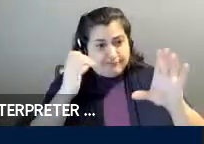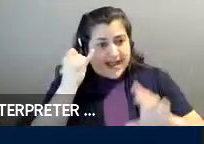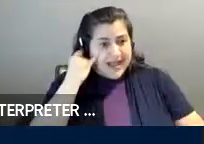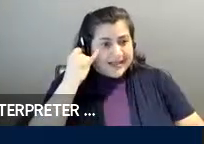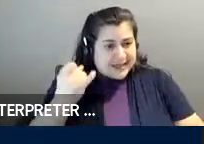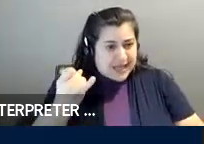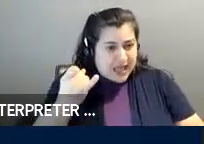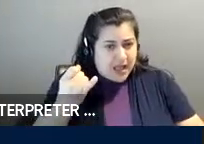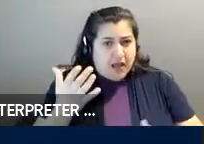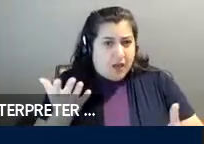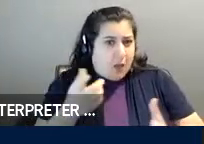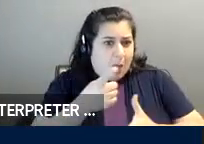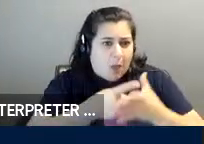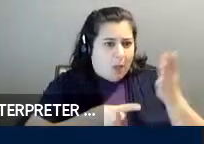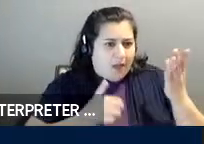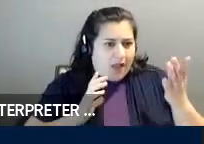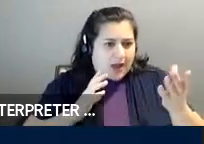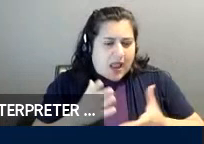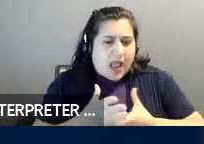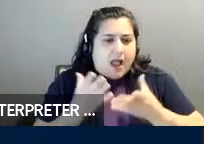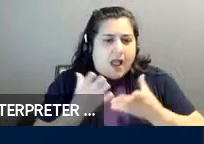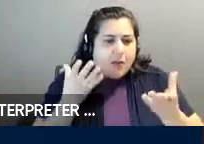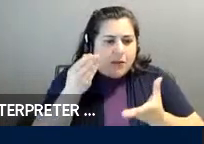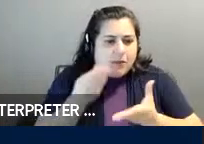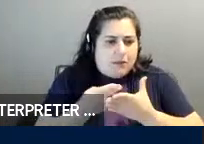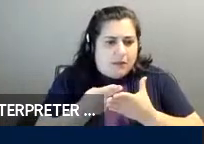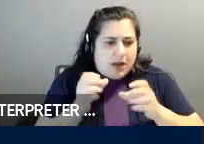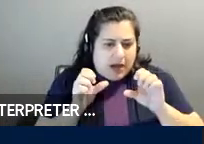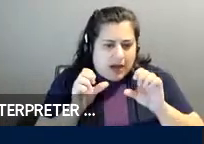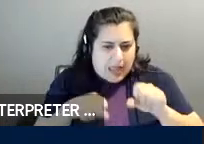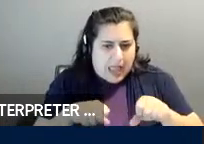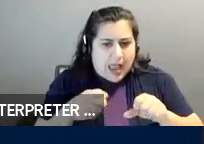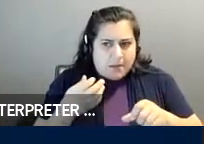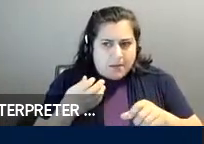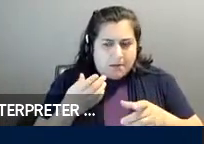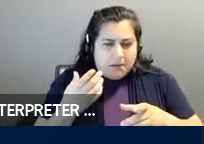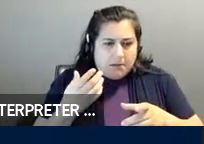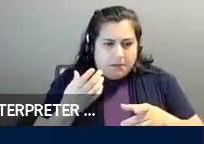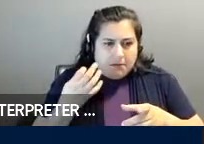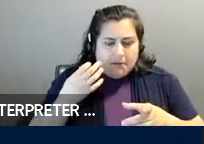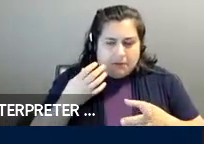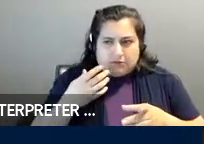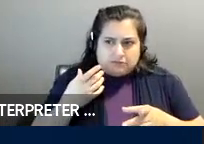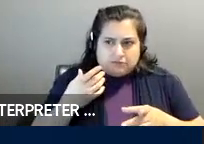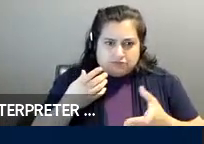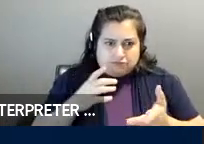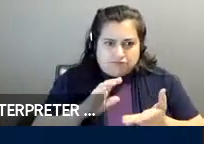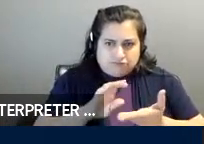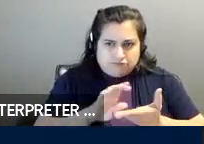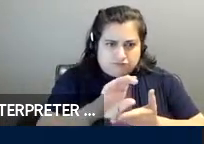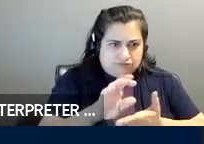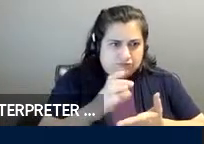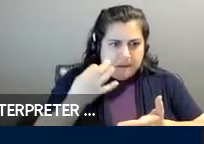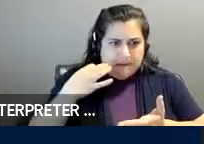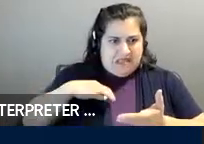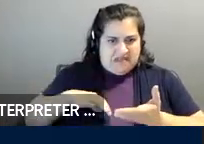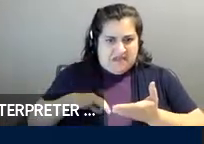returns might be the lower we get. So would 18 inches be a suitable, adequate compromise? Hard to say.